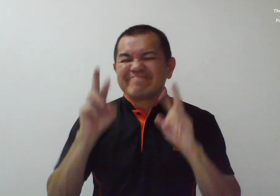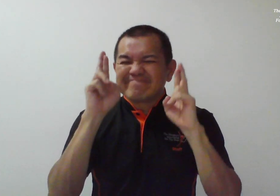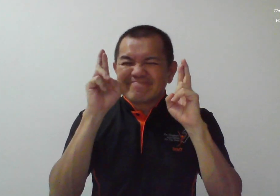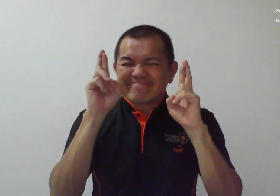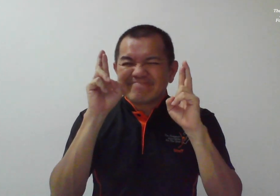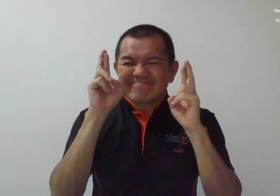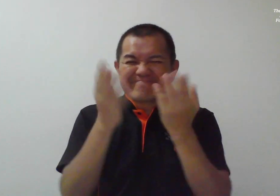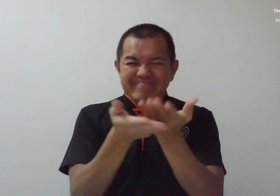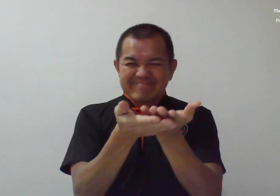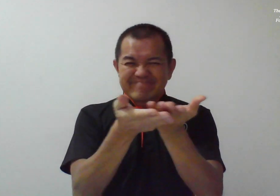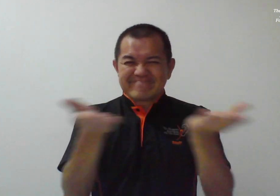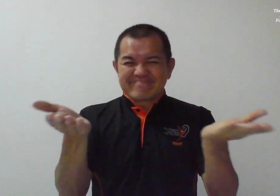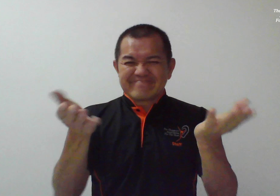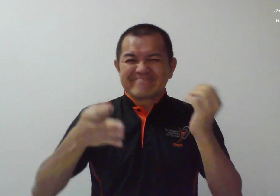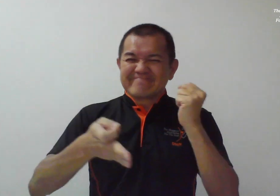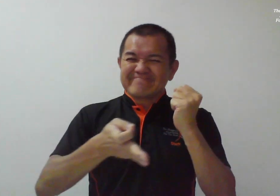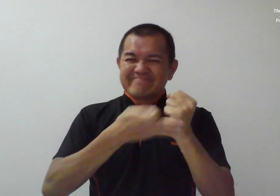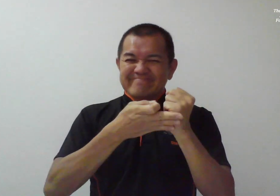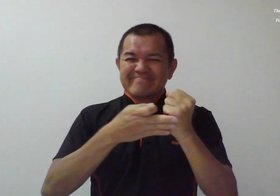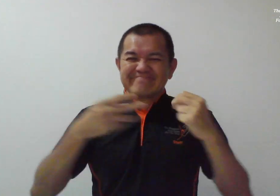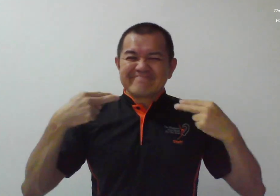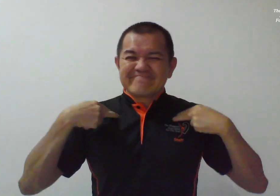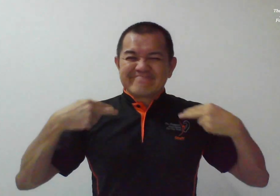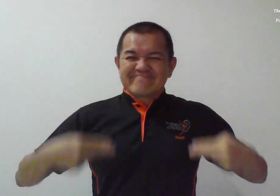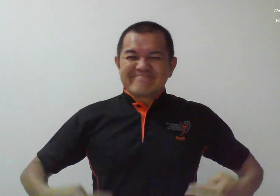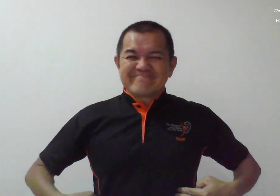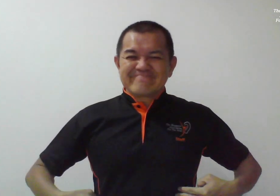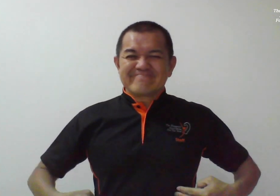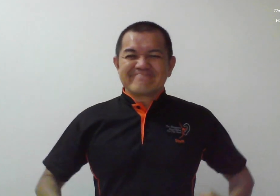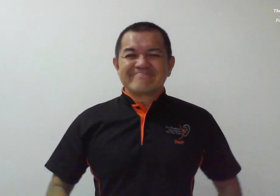Trust you are all safe and healthy, and